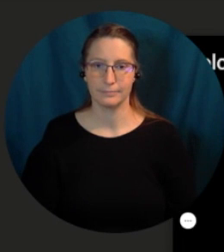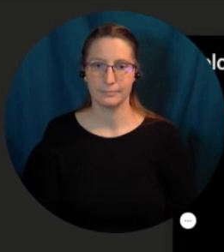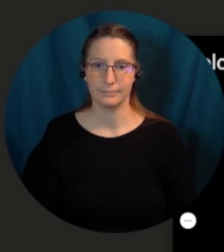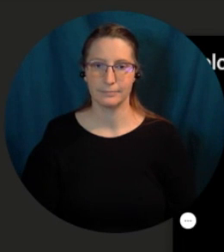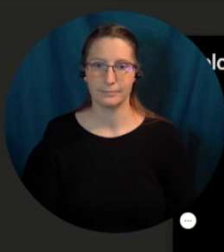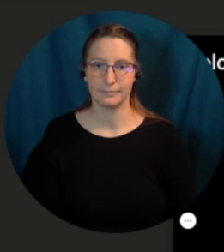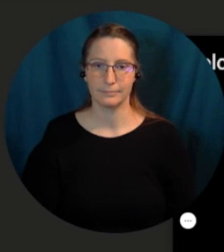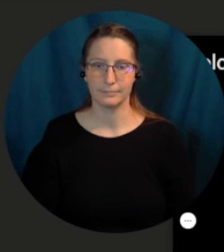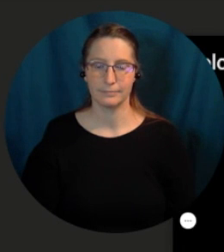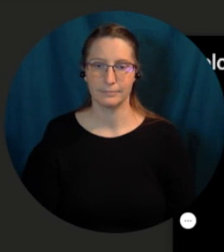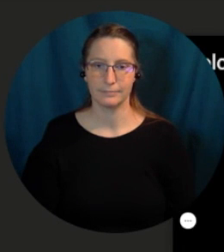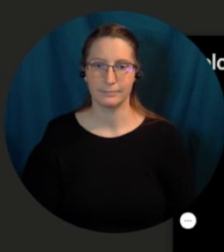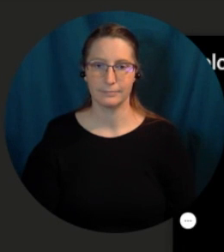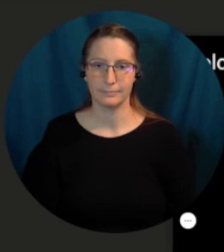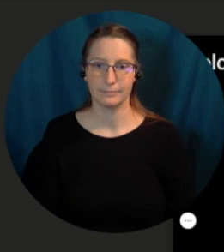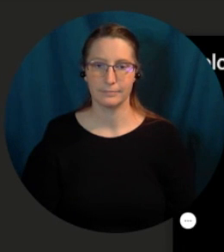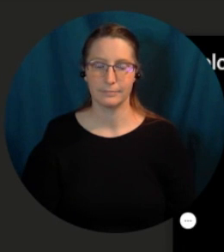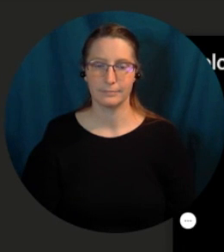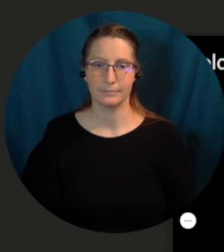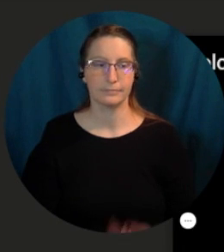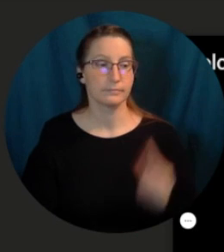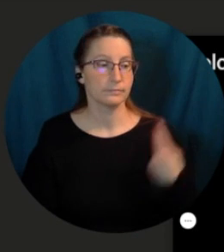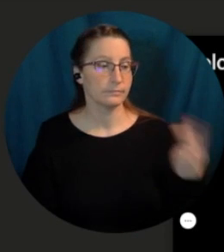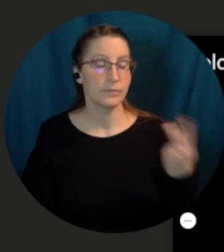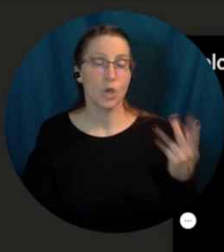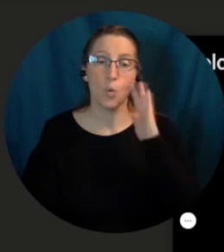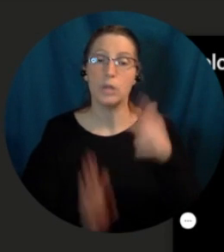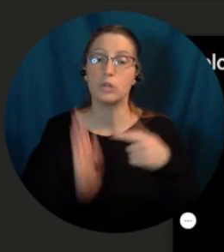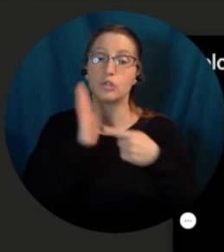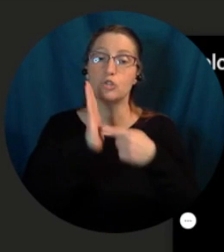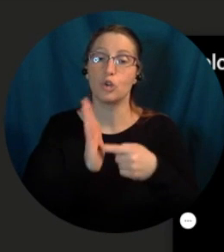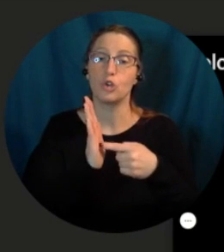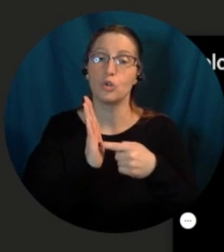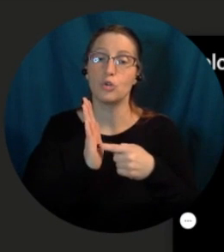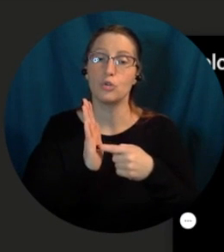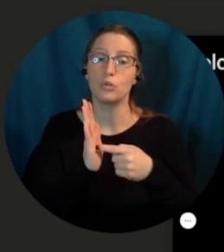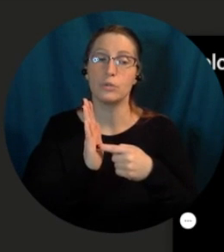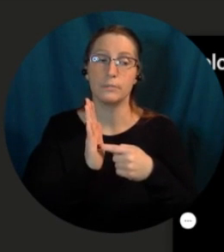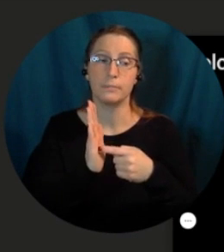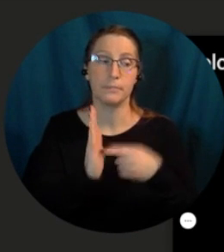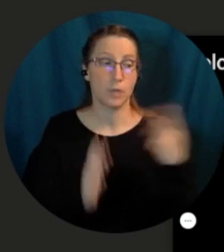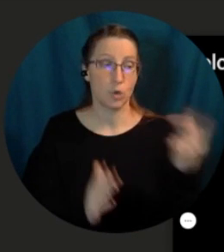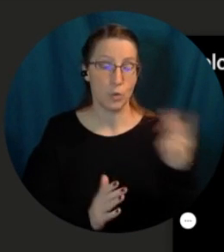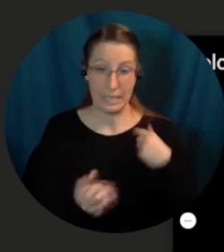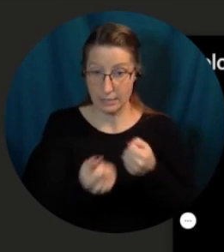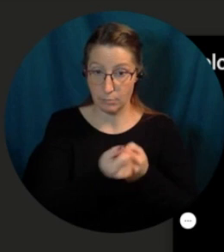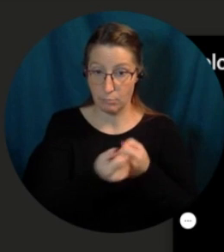And Kathee and I will show you how we help support